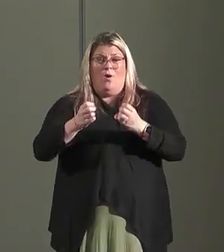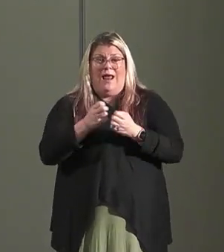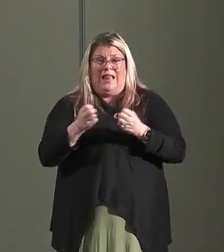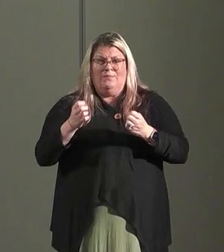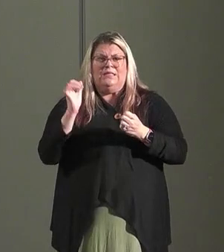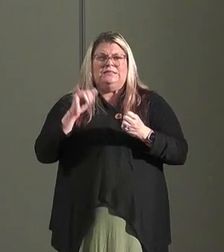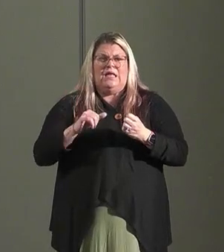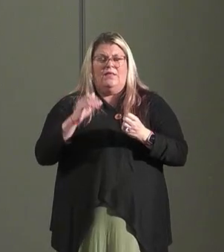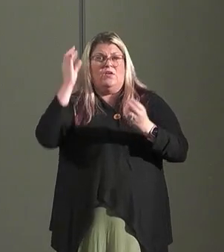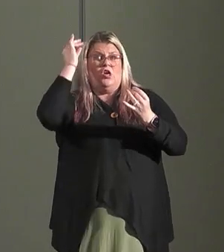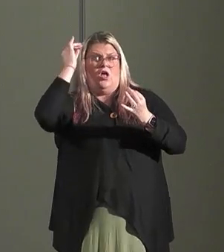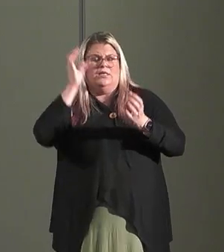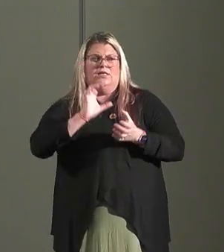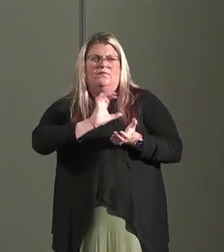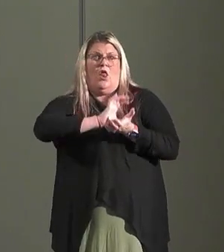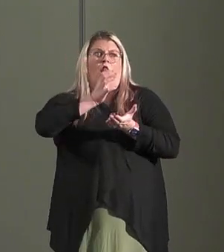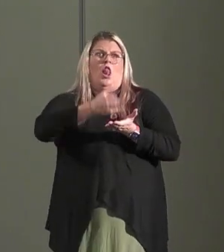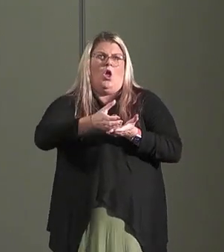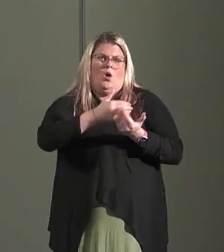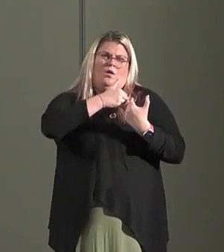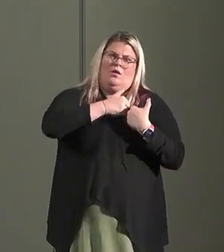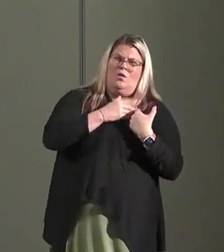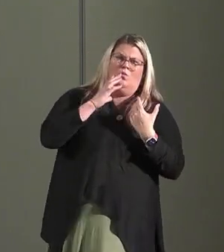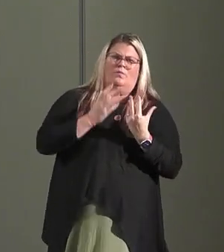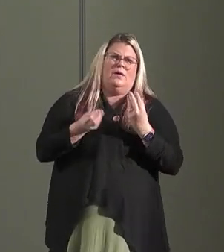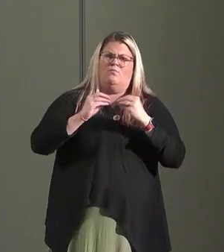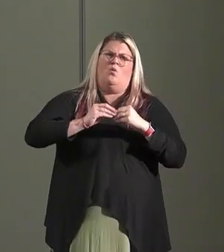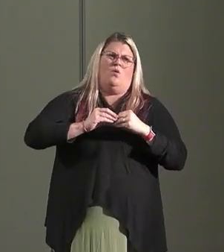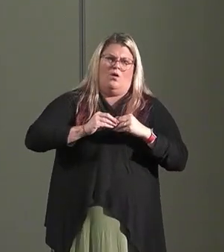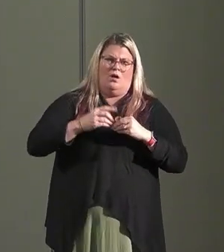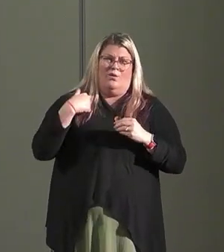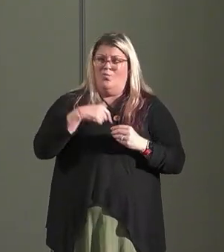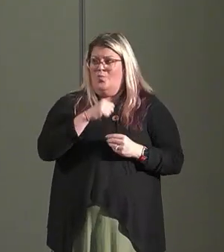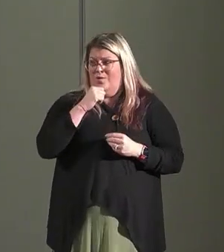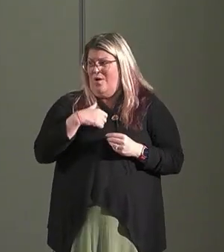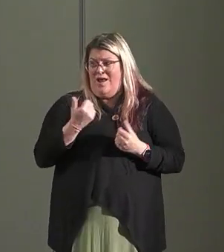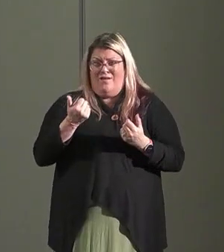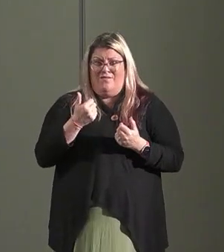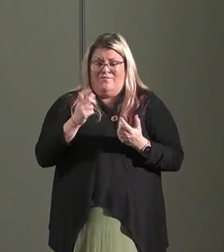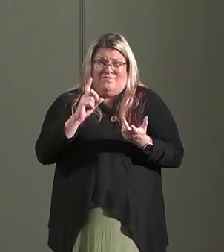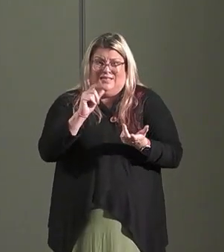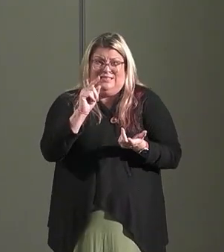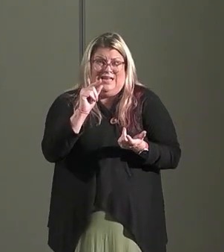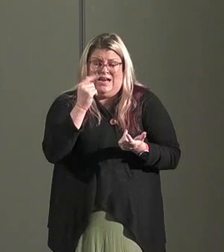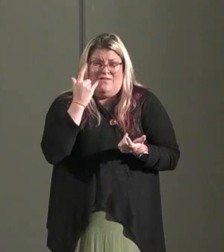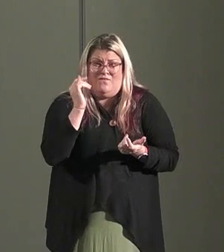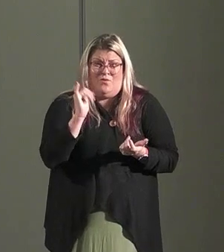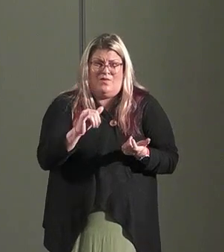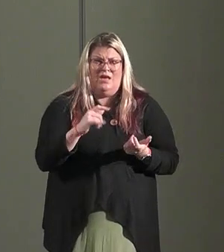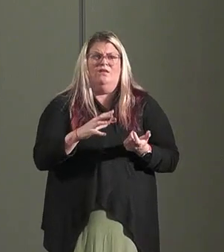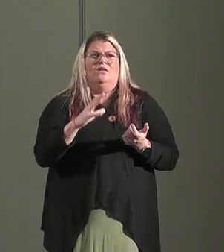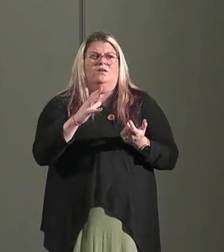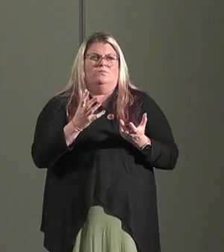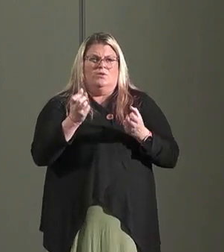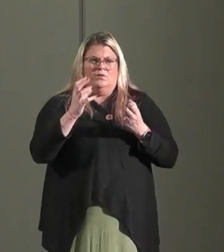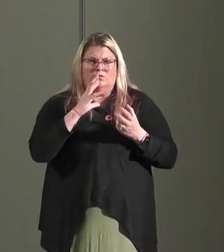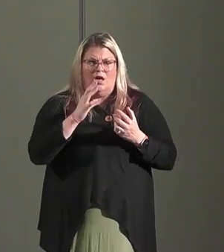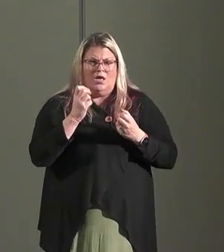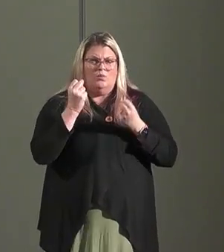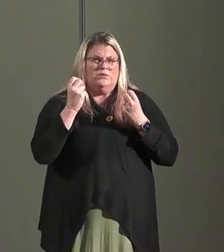is higher. We don't have a lot of duet that measures that. That is difficult to measure